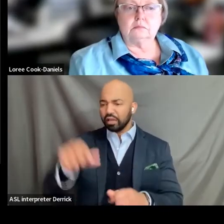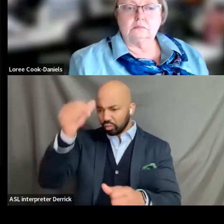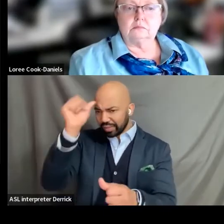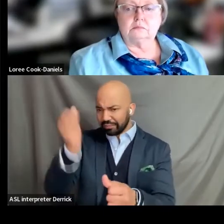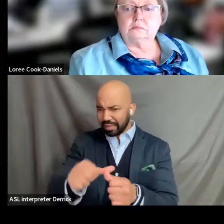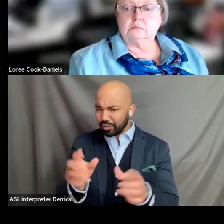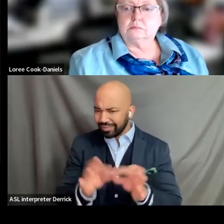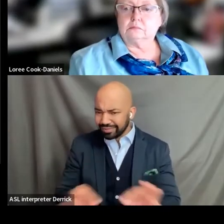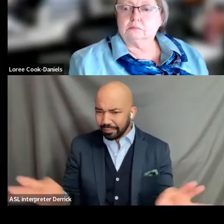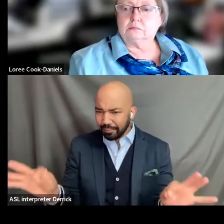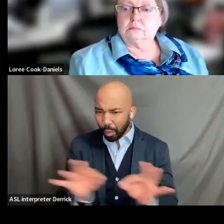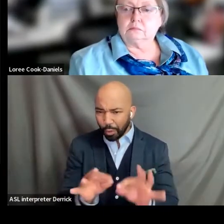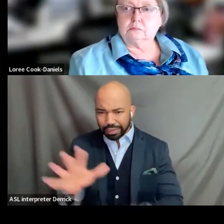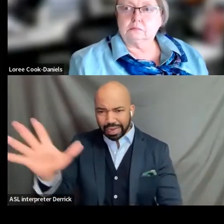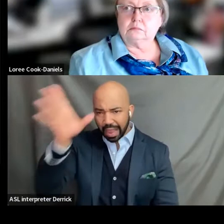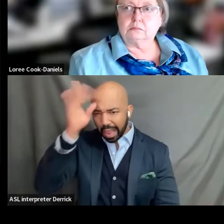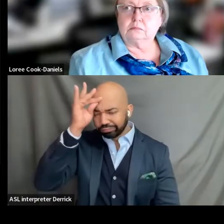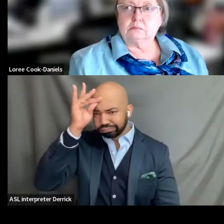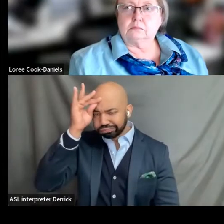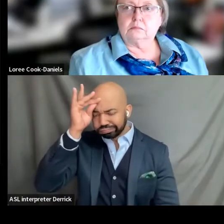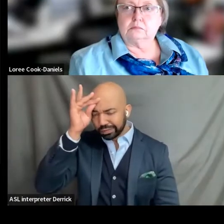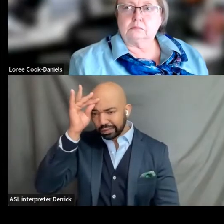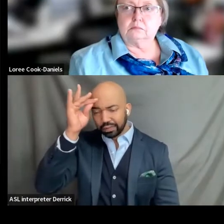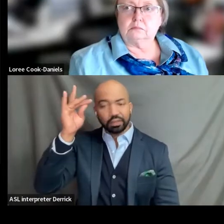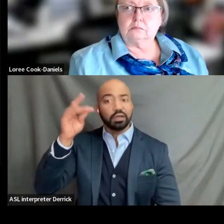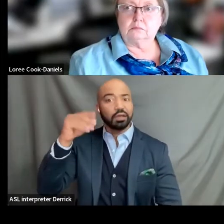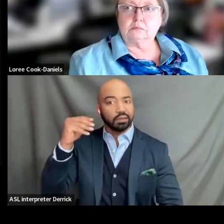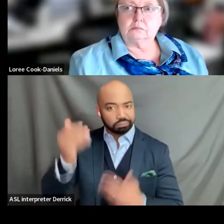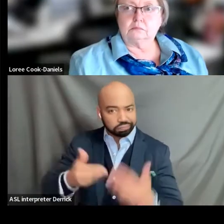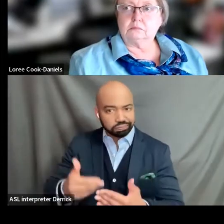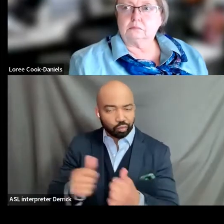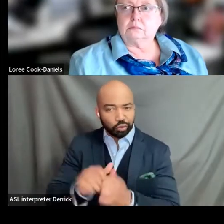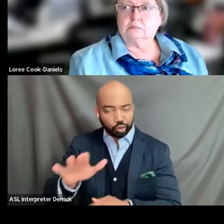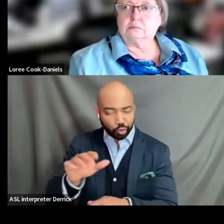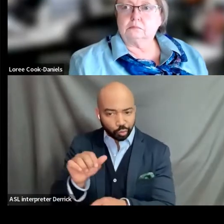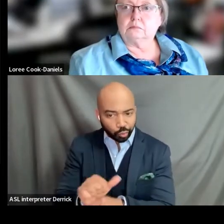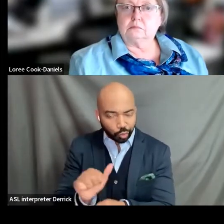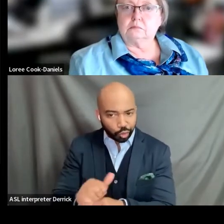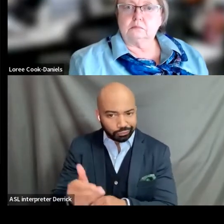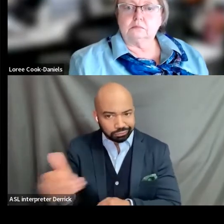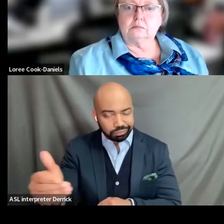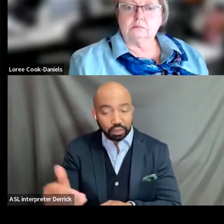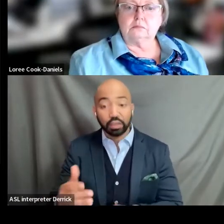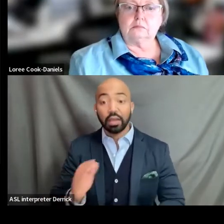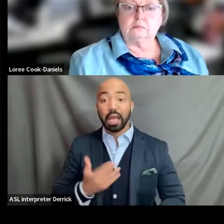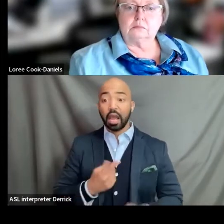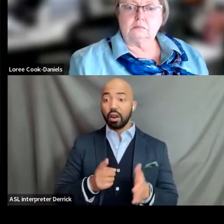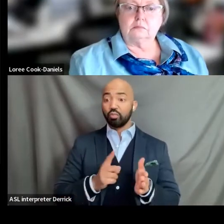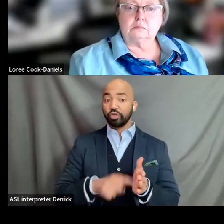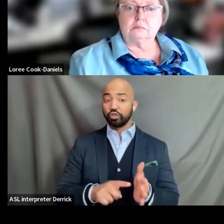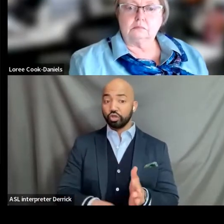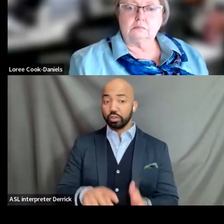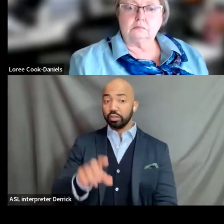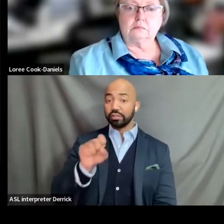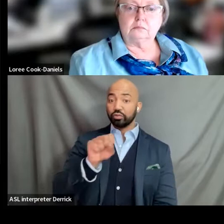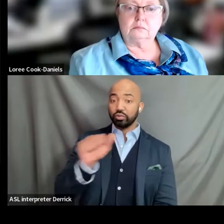is that when we've looked at research, when we've done our own research, we've found that sexual assault, intimate partner violence,